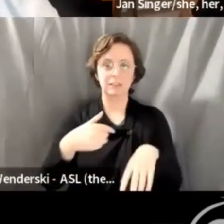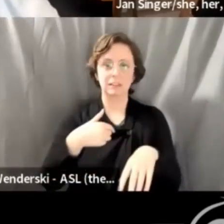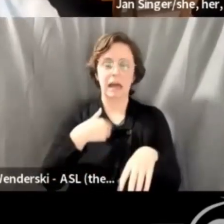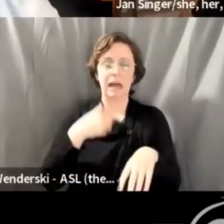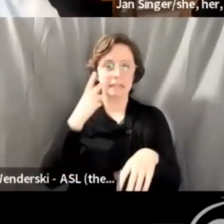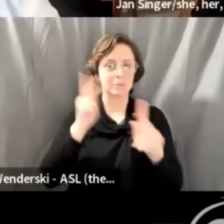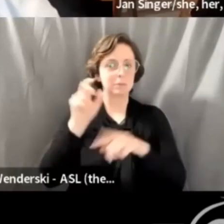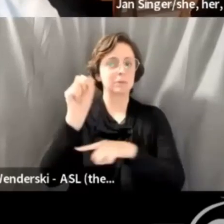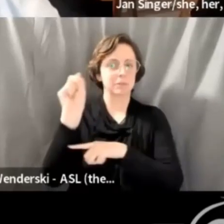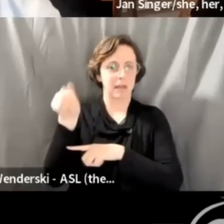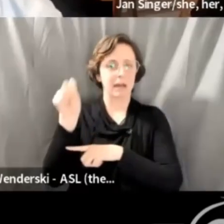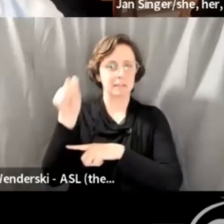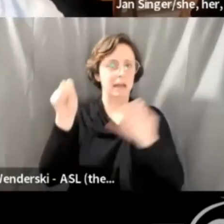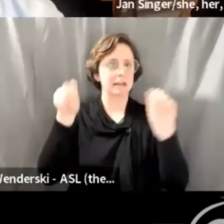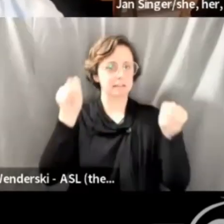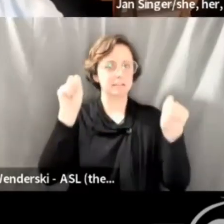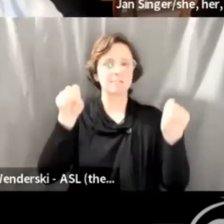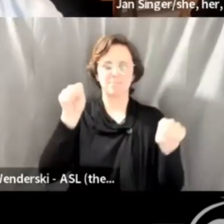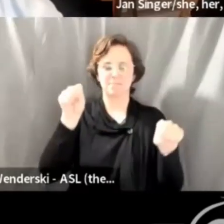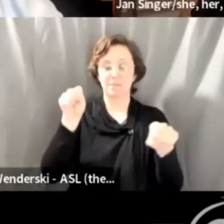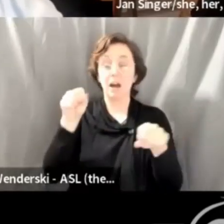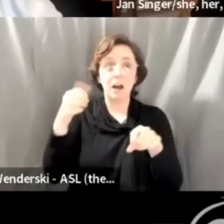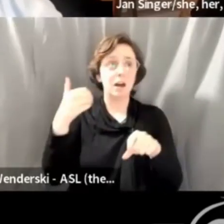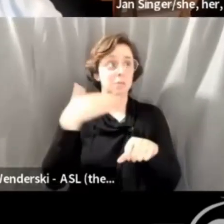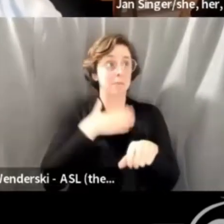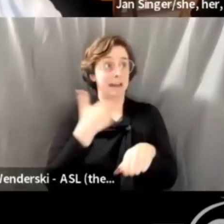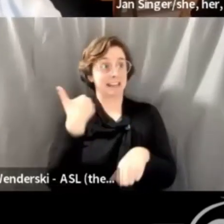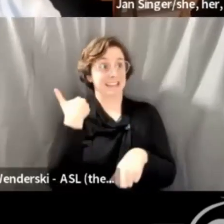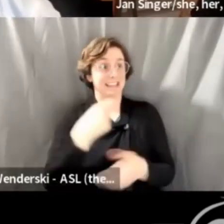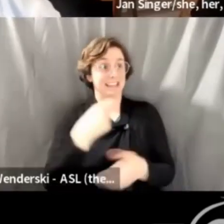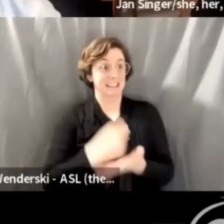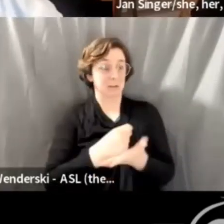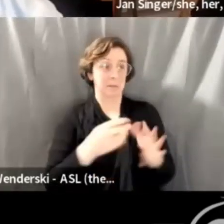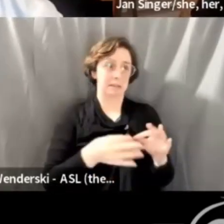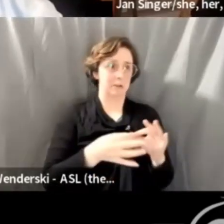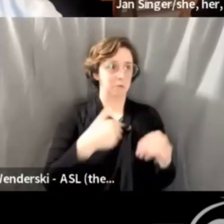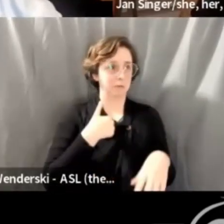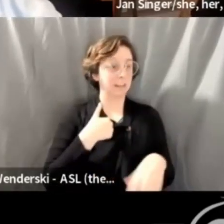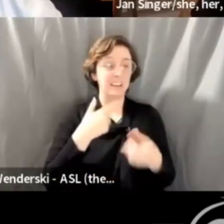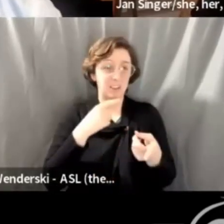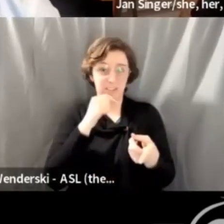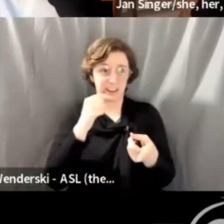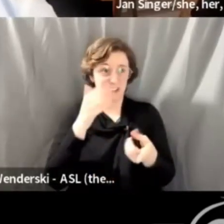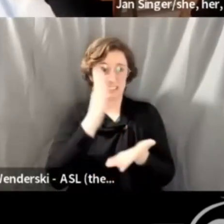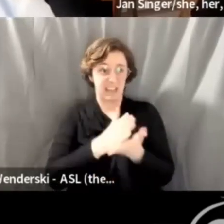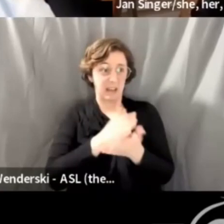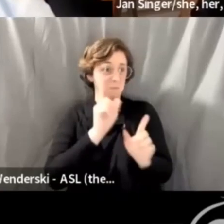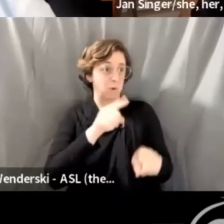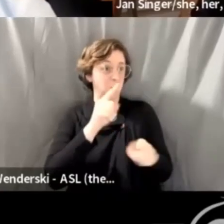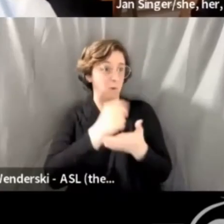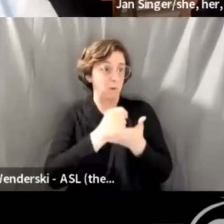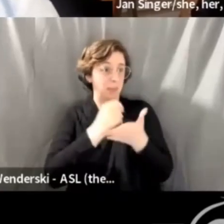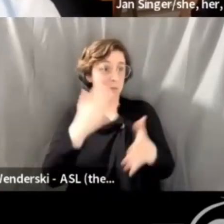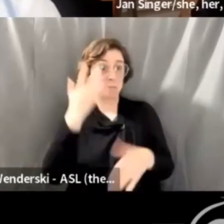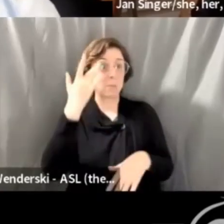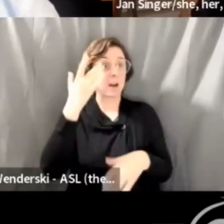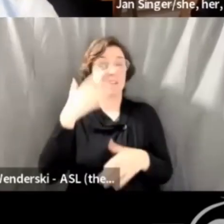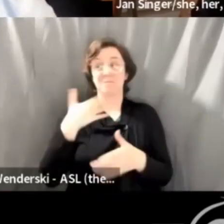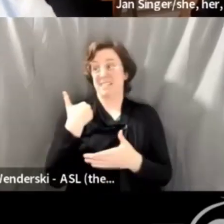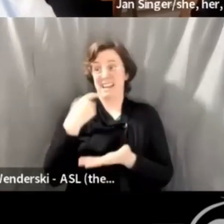Of the, this is what my last therapist said to me. Or this, I haven't been back to therapy because the last one said this and it's a spectrum, right?